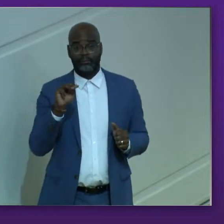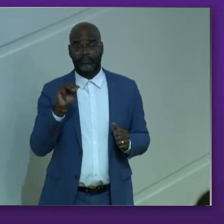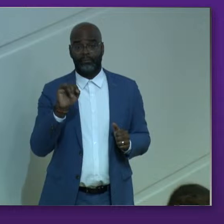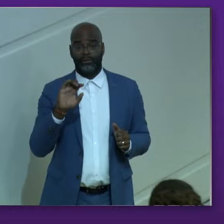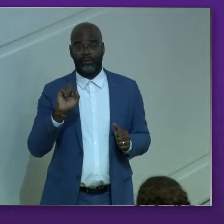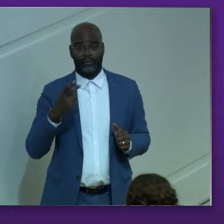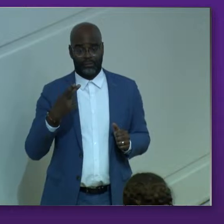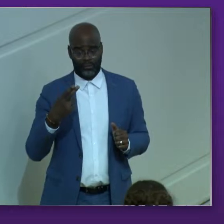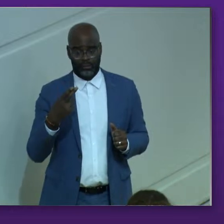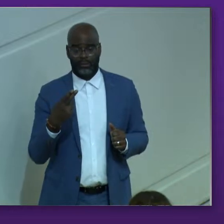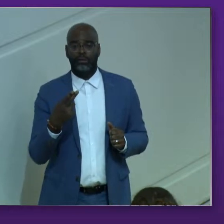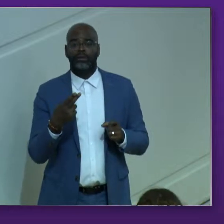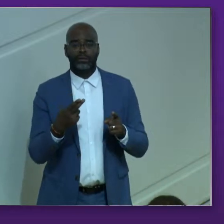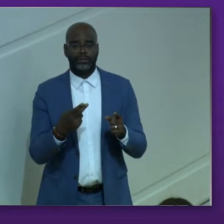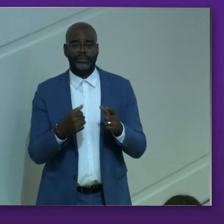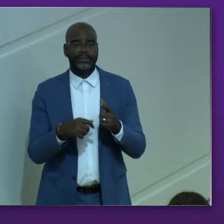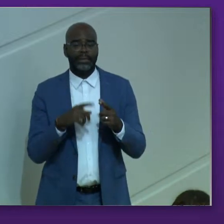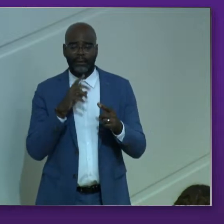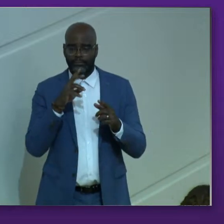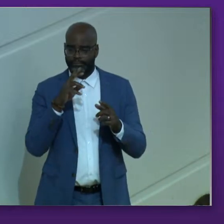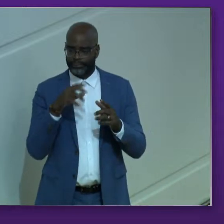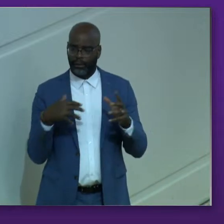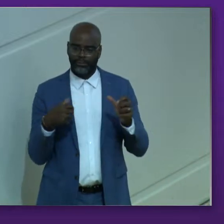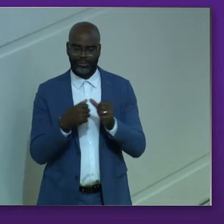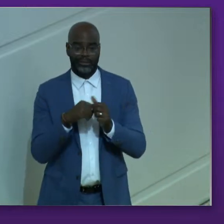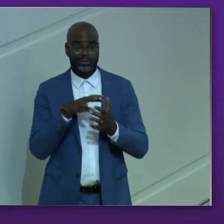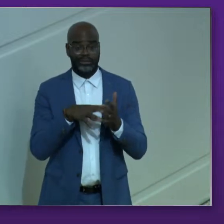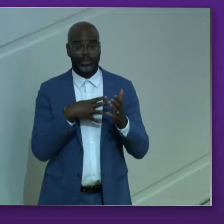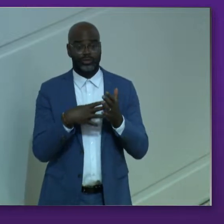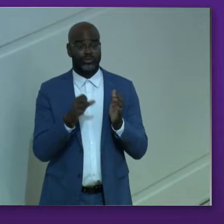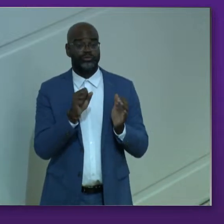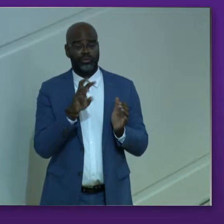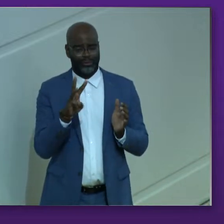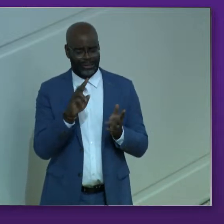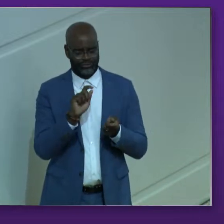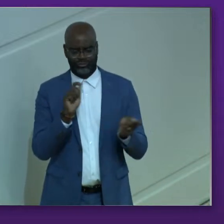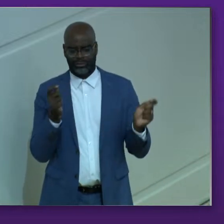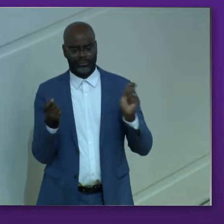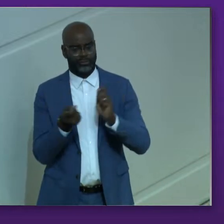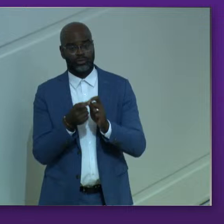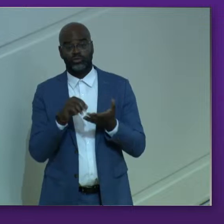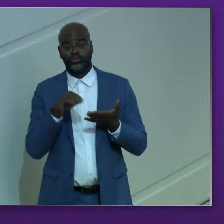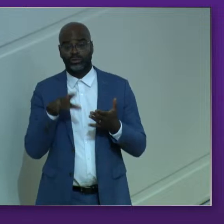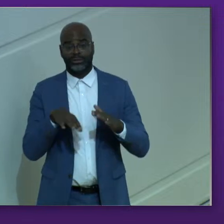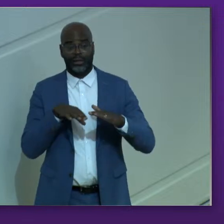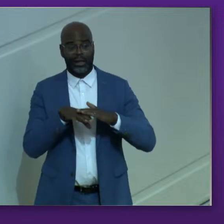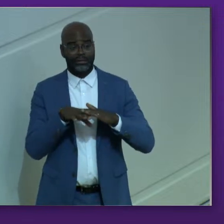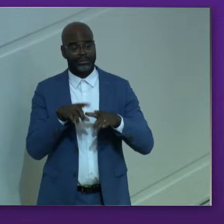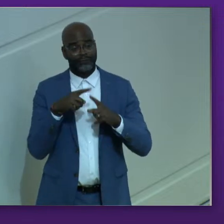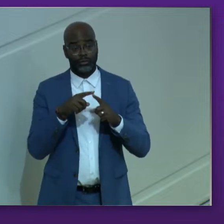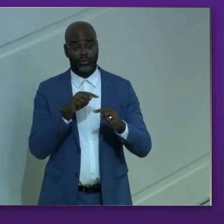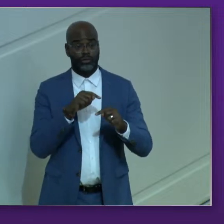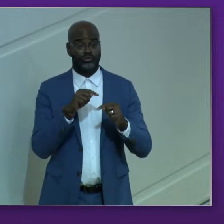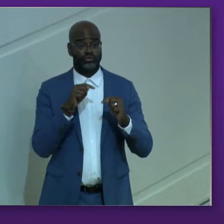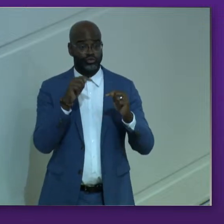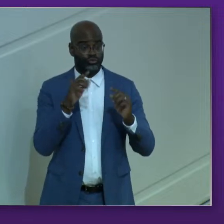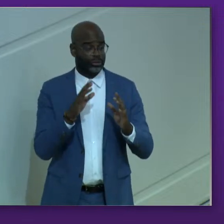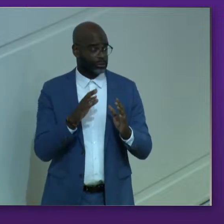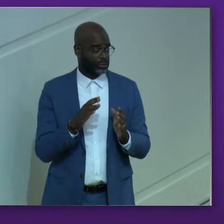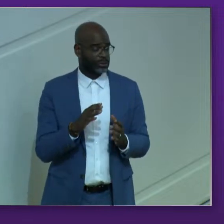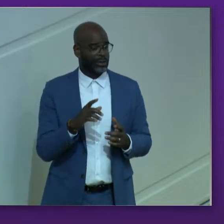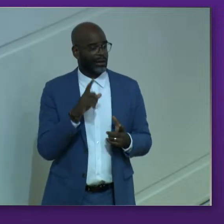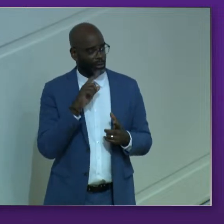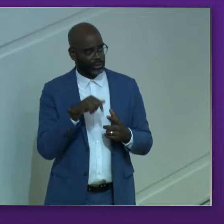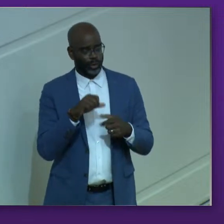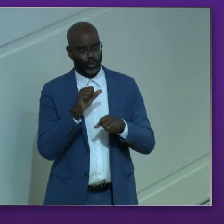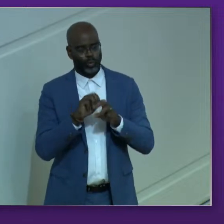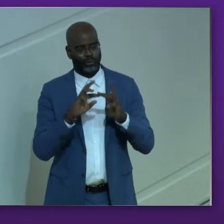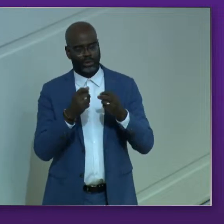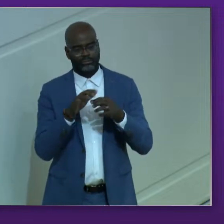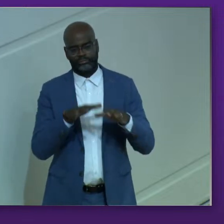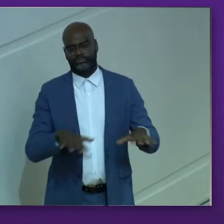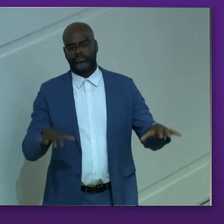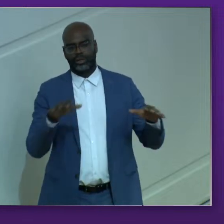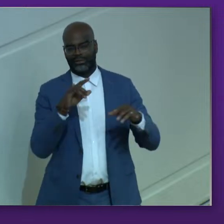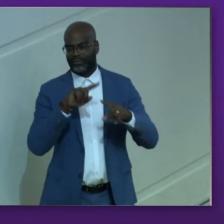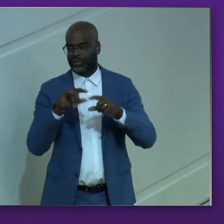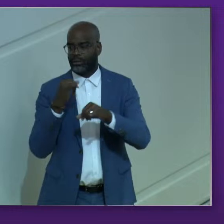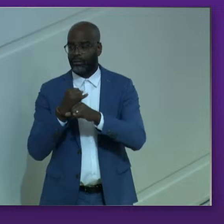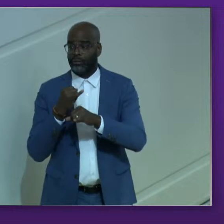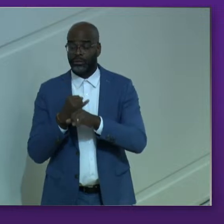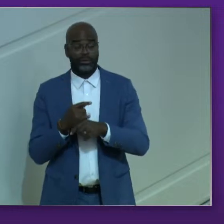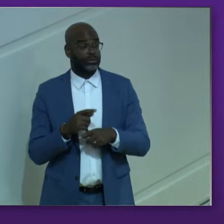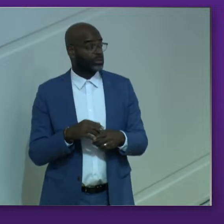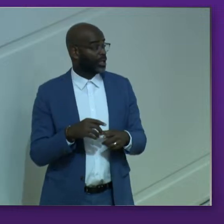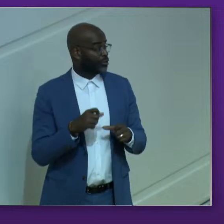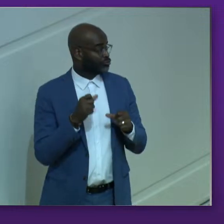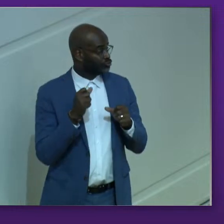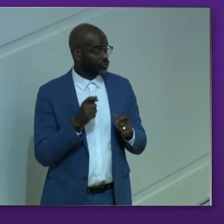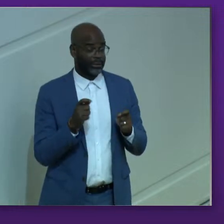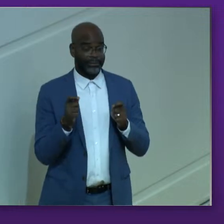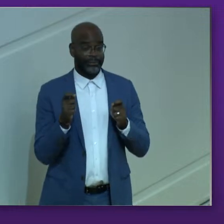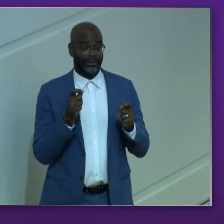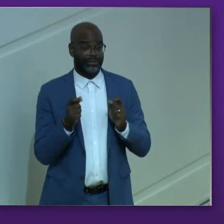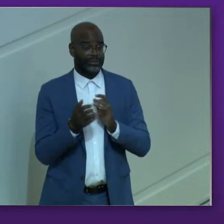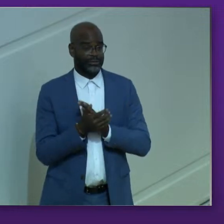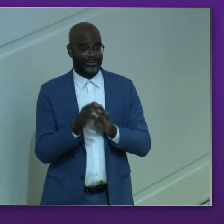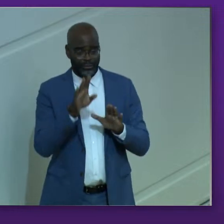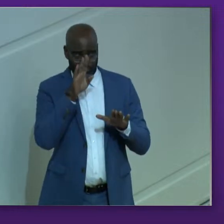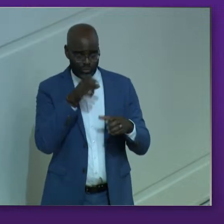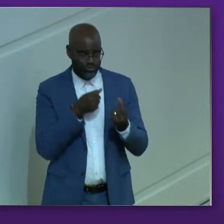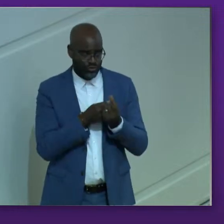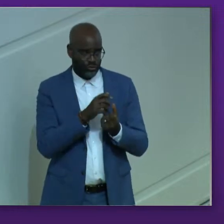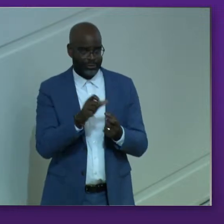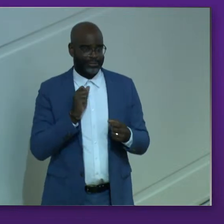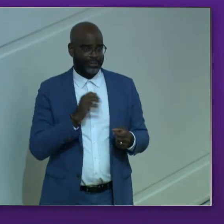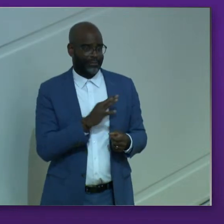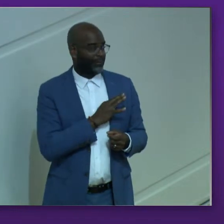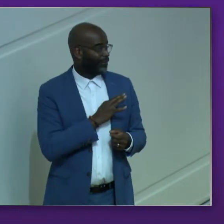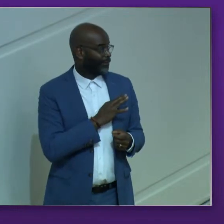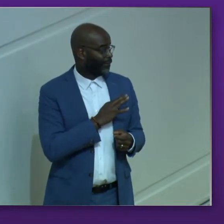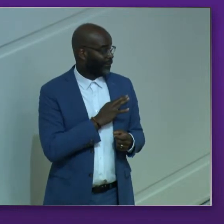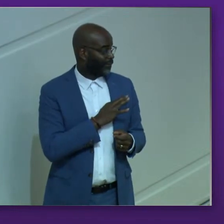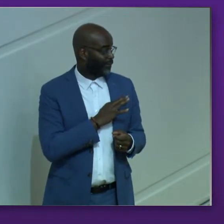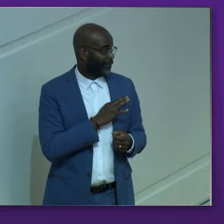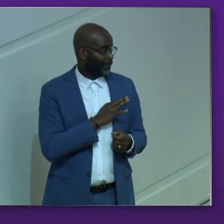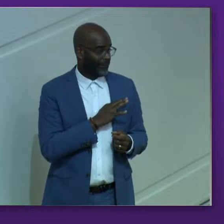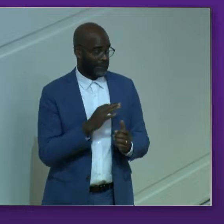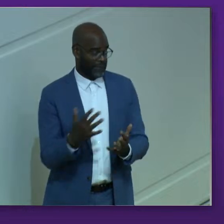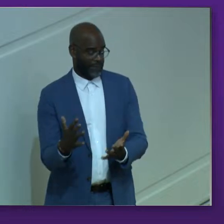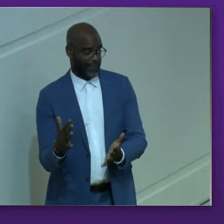PICTURE. FIRST .